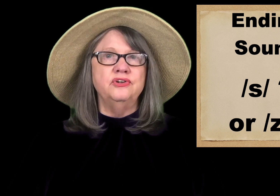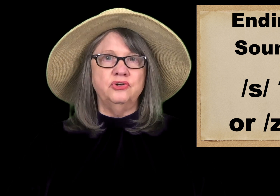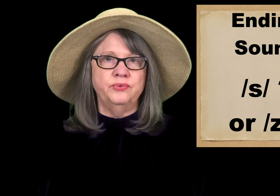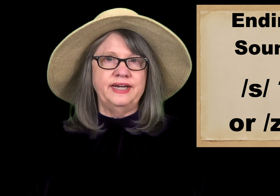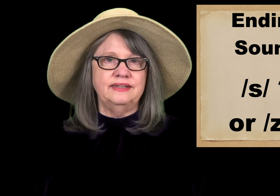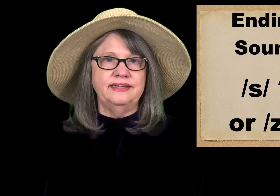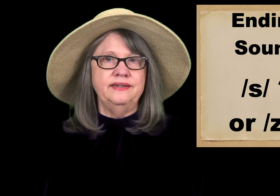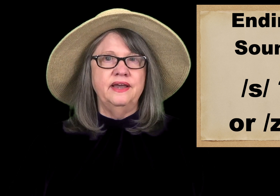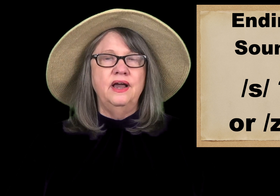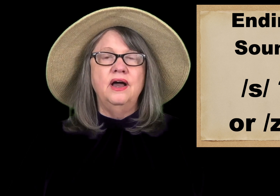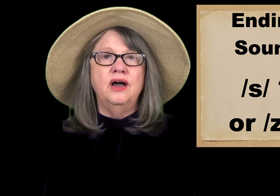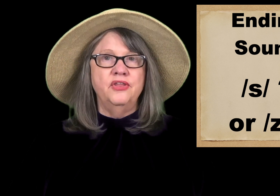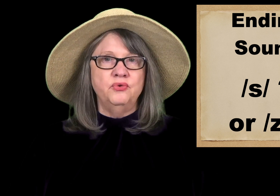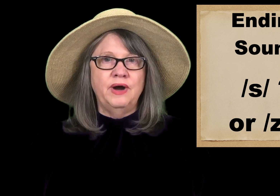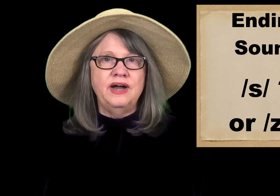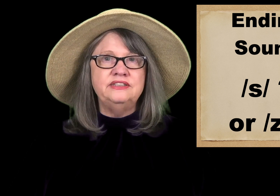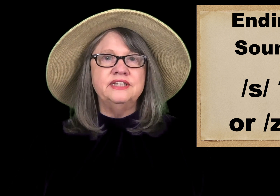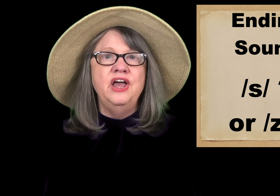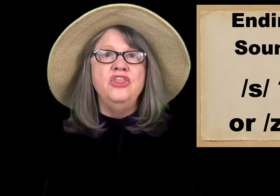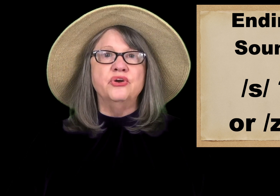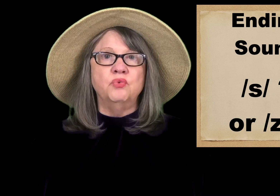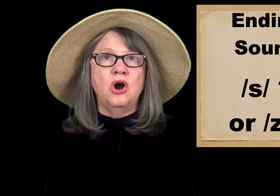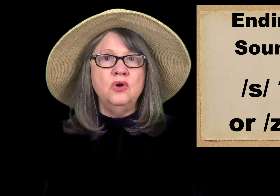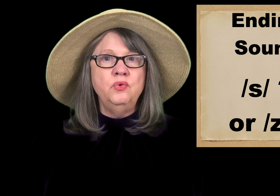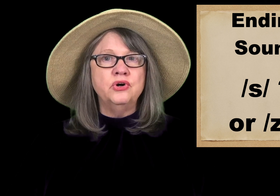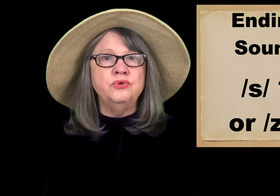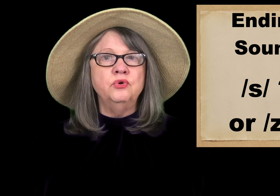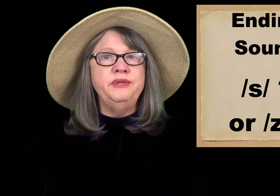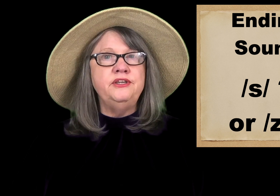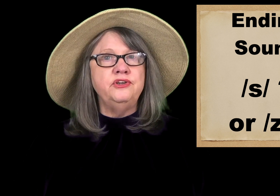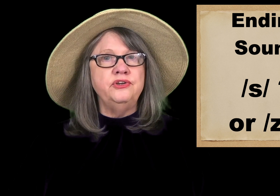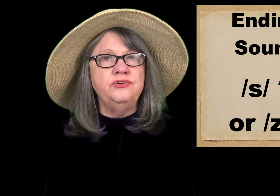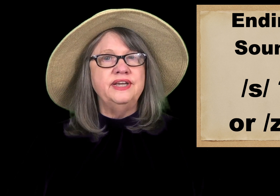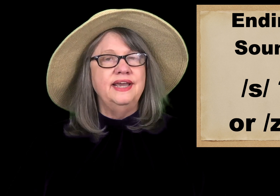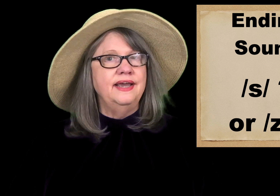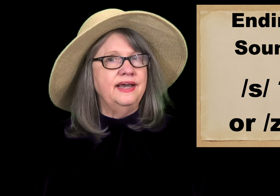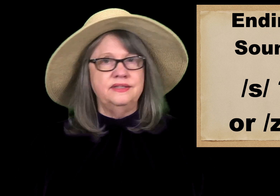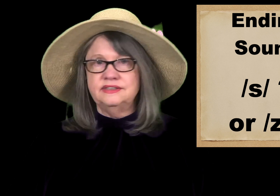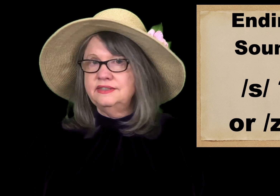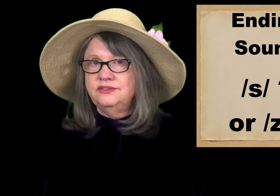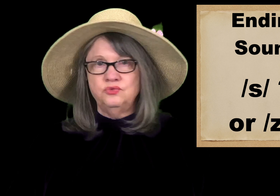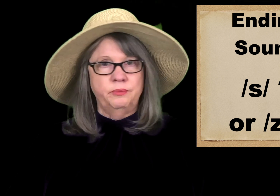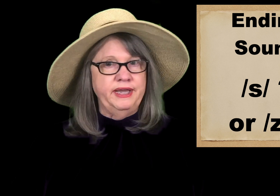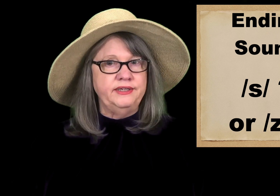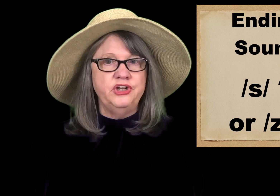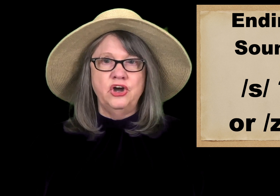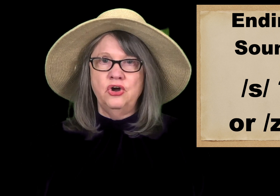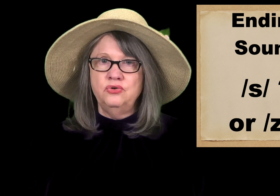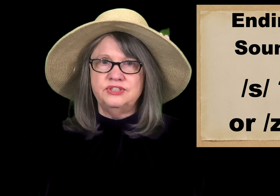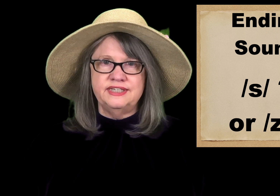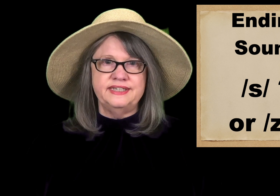correctly. Otherwise the wrong word will be cued and the sentence will make no sense.